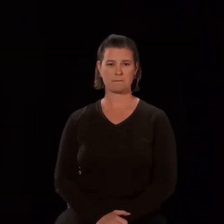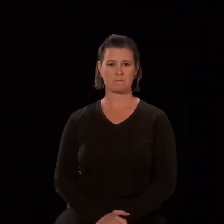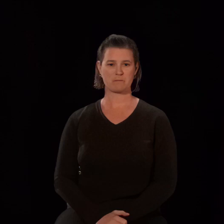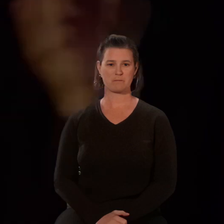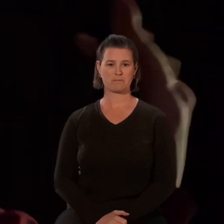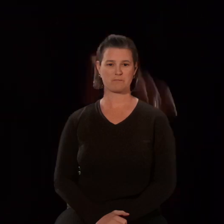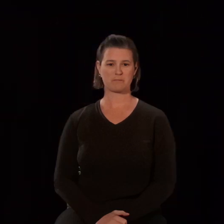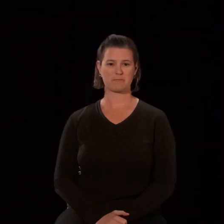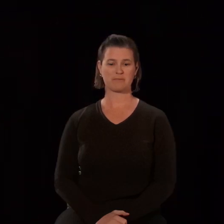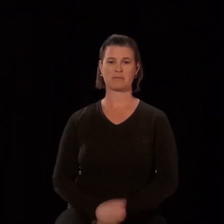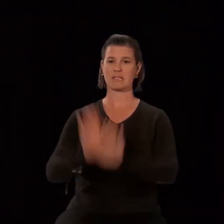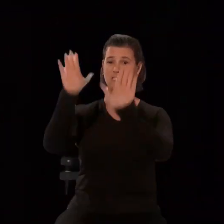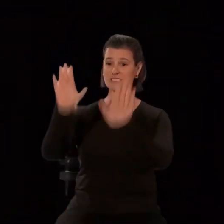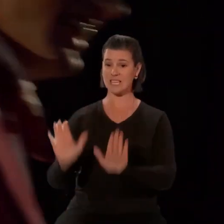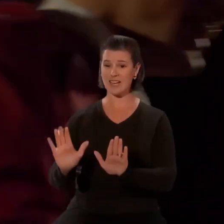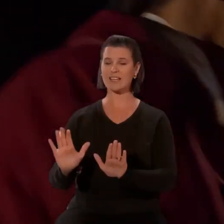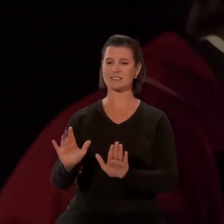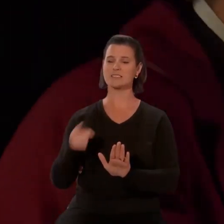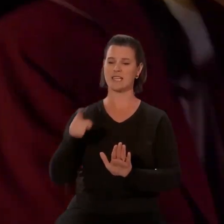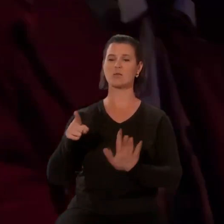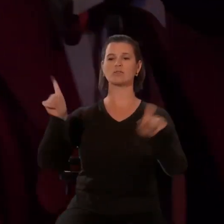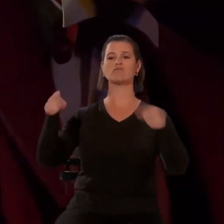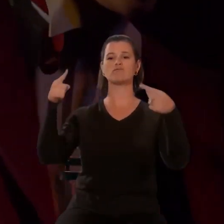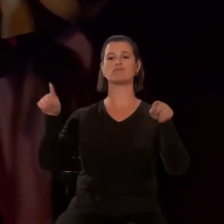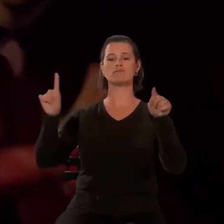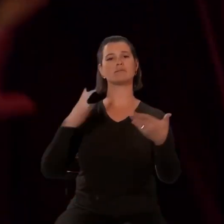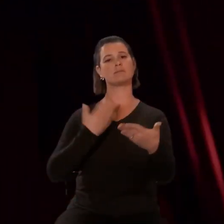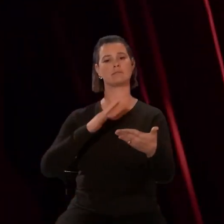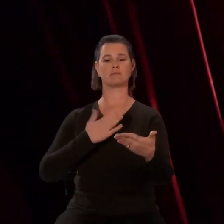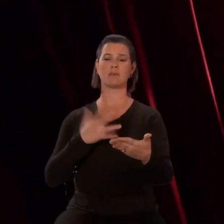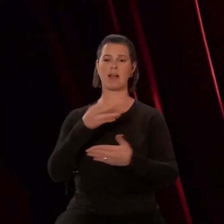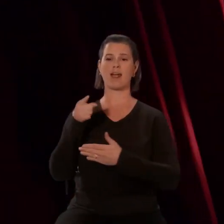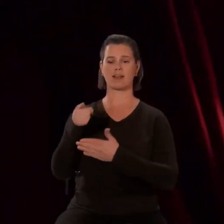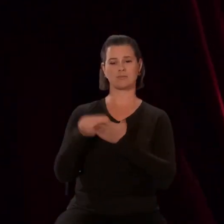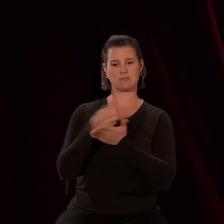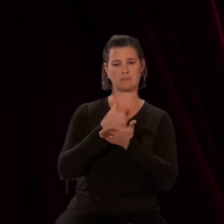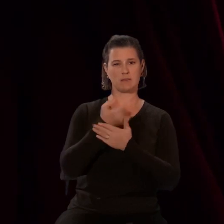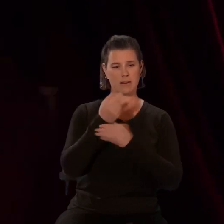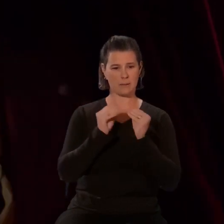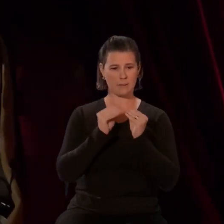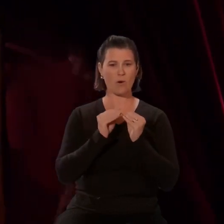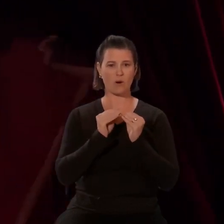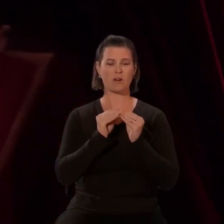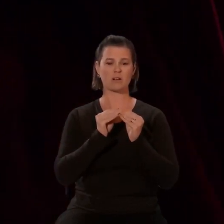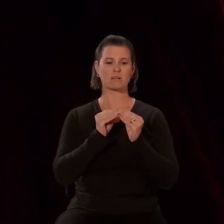On Sundays, he would lead the chorus, and was even able to make a few more coins by giving singing lessons to the local folk.